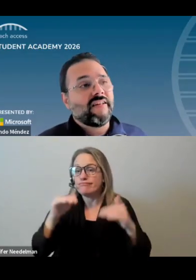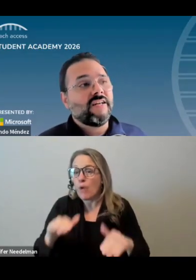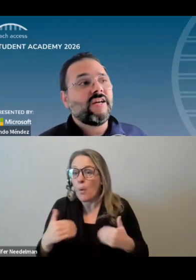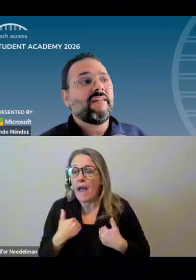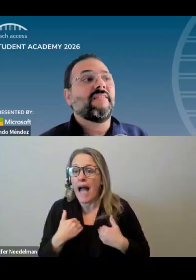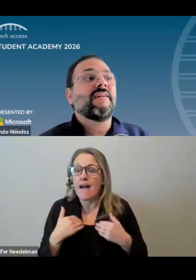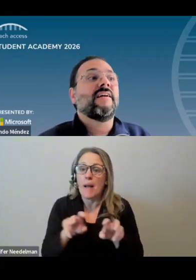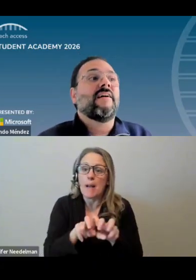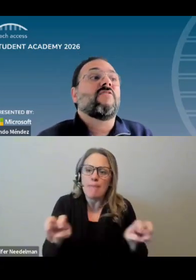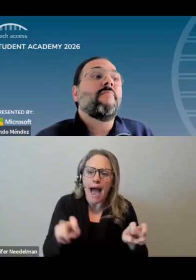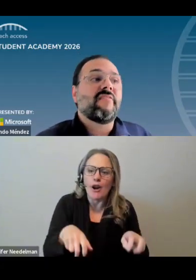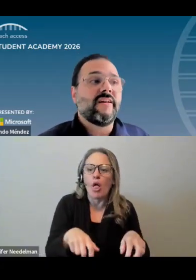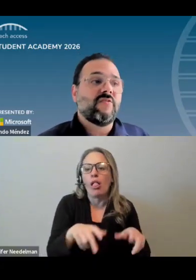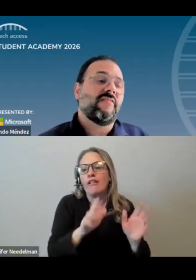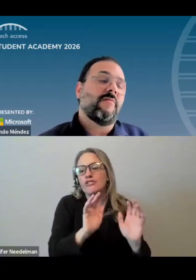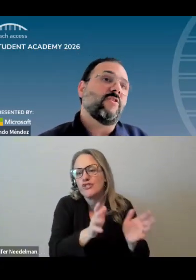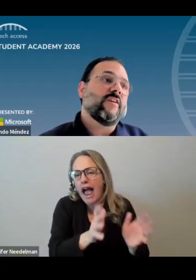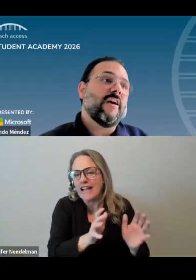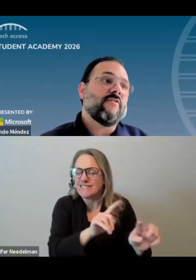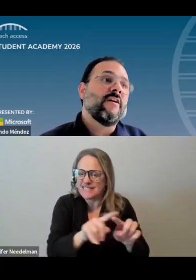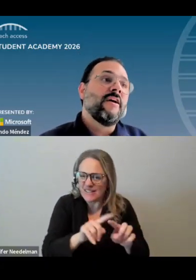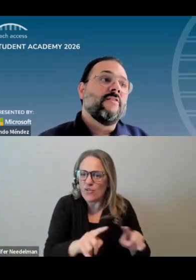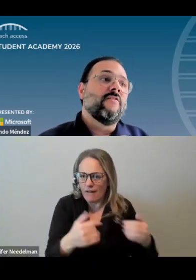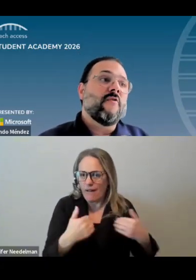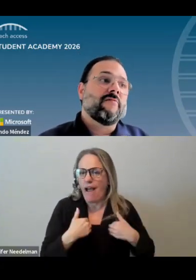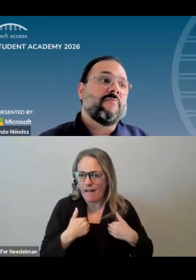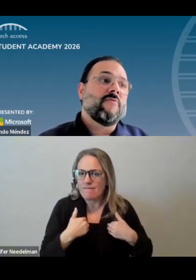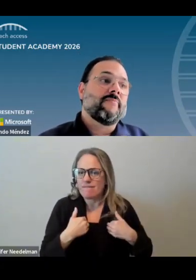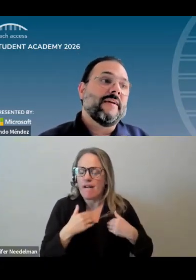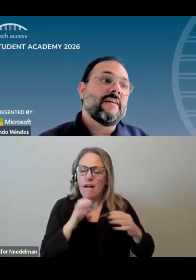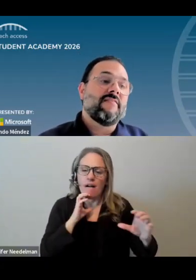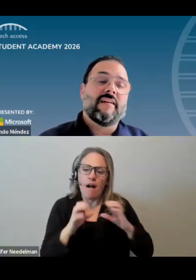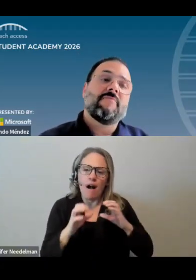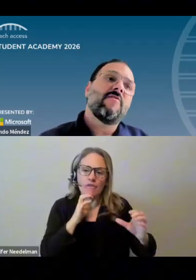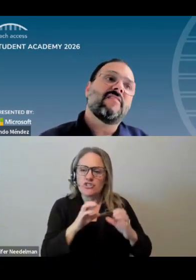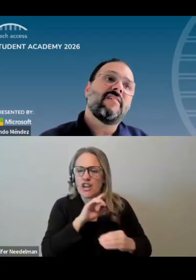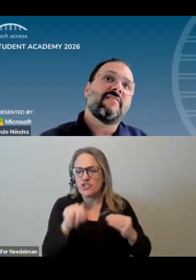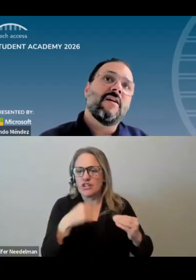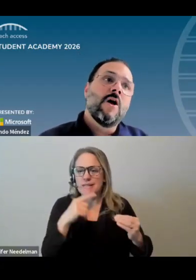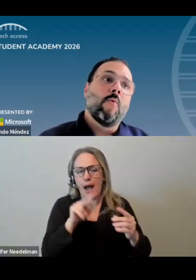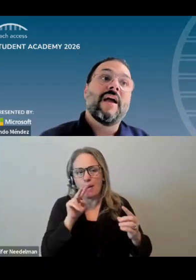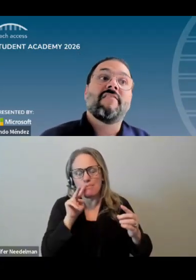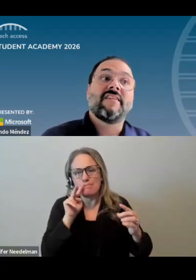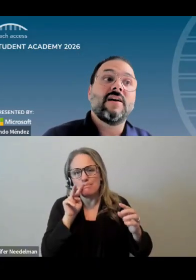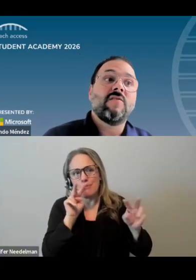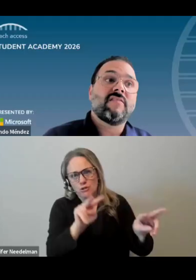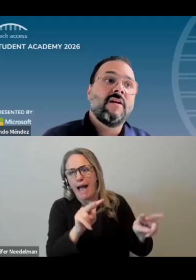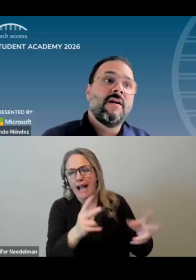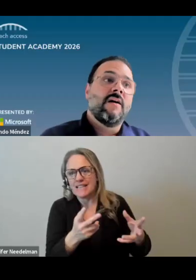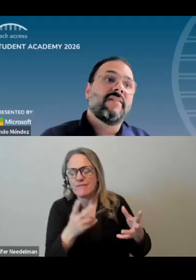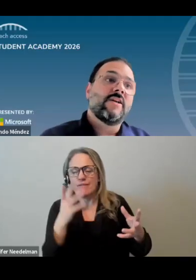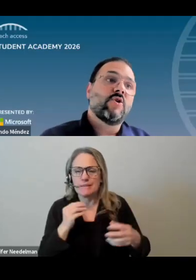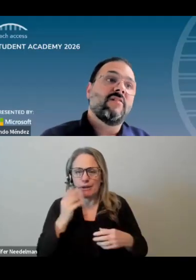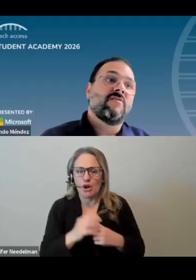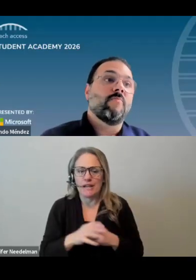fireside chats - that are conversations that bring together diverse perspectives and experiences. We have skills sessions